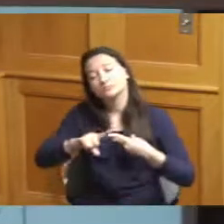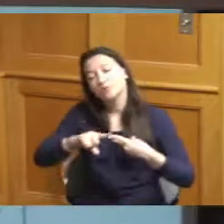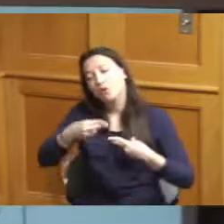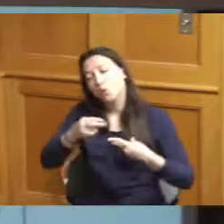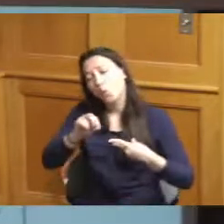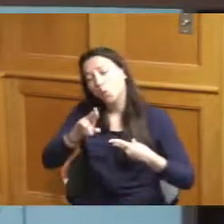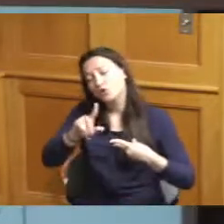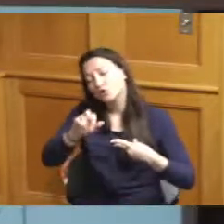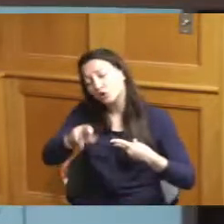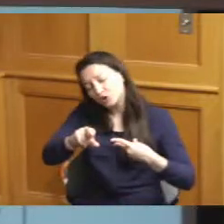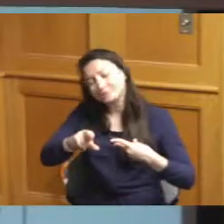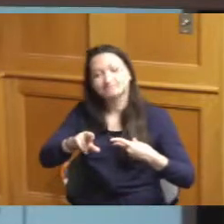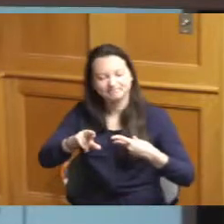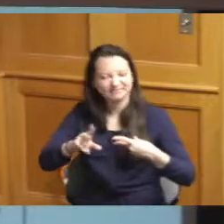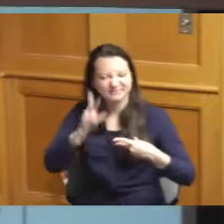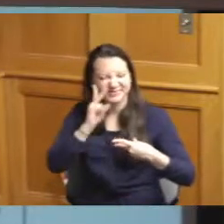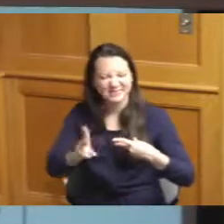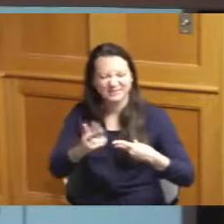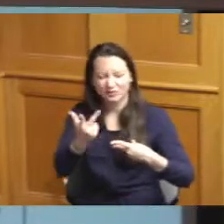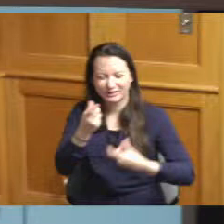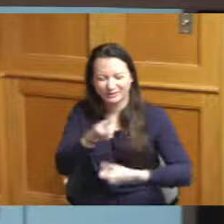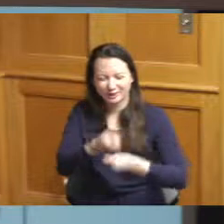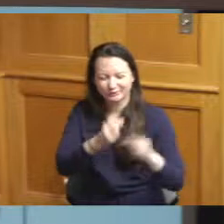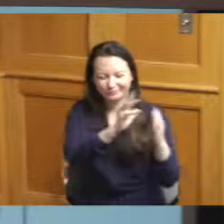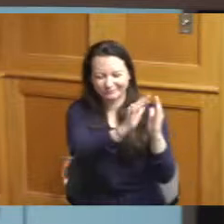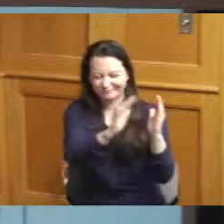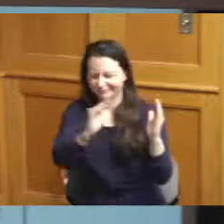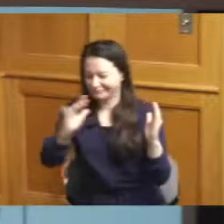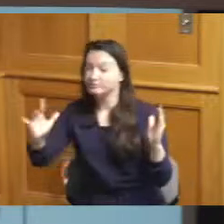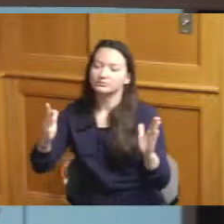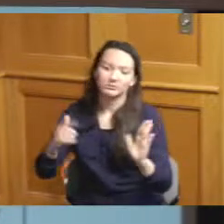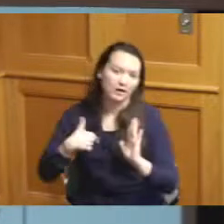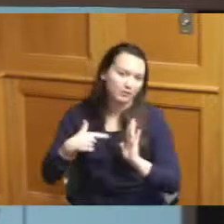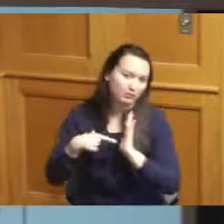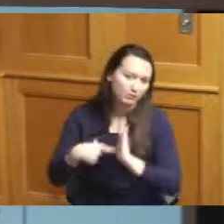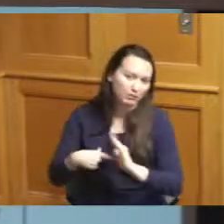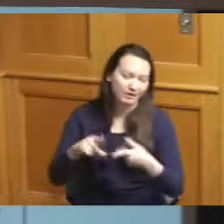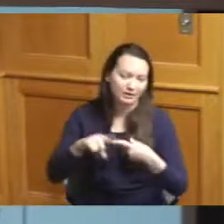as you can see over the last three years and I will point out that hoarder's original goals